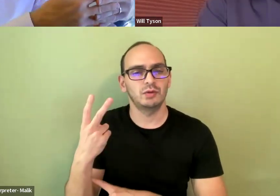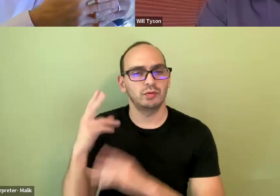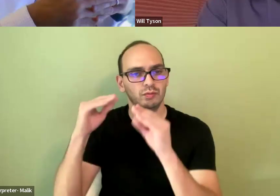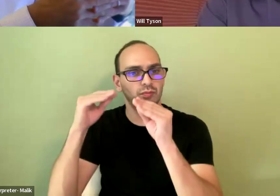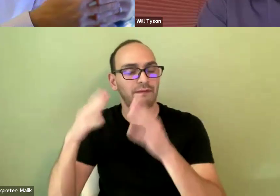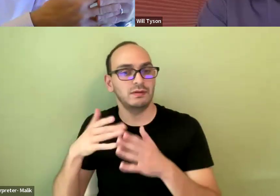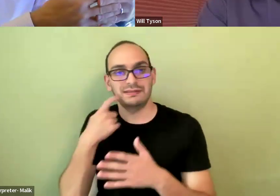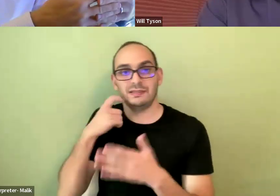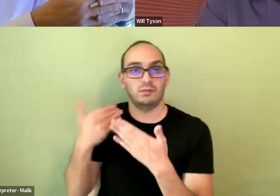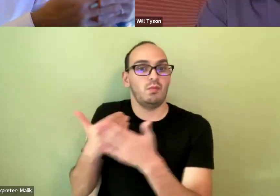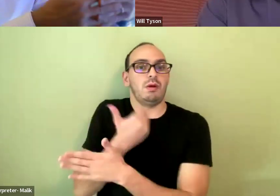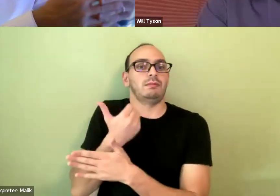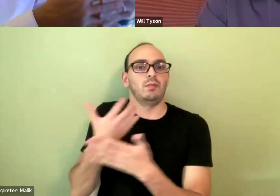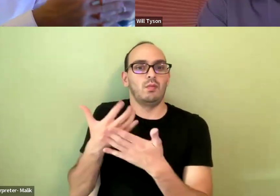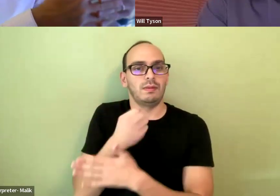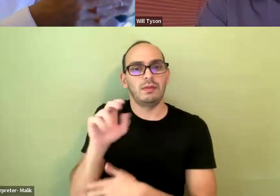just won the Nobel Prize this year.